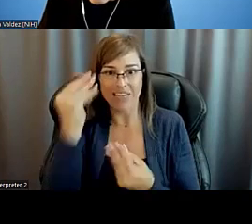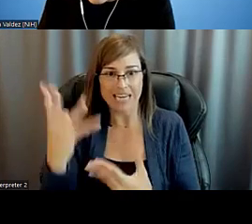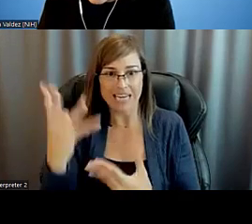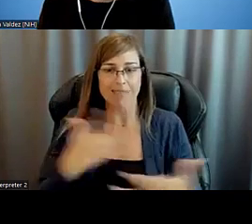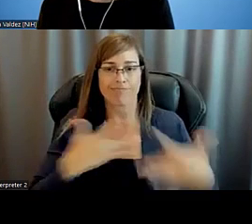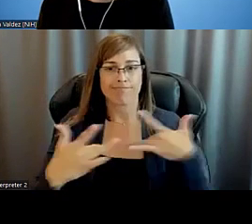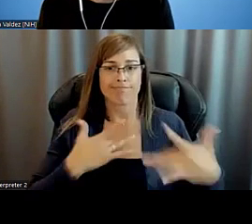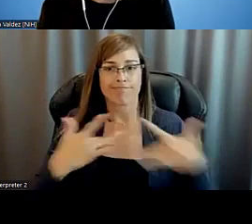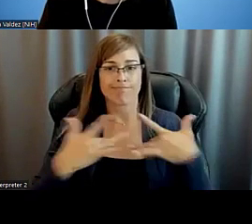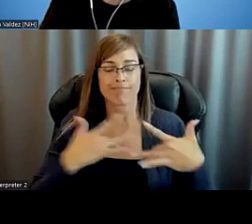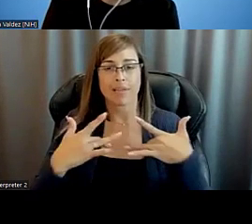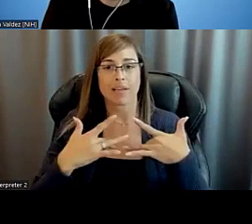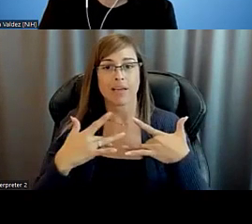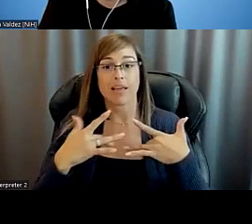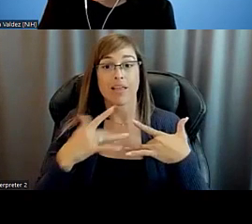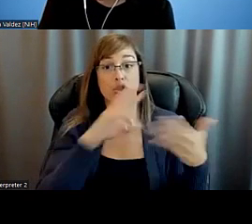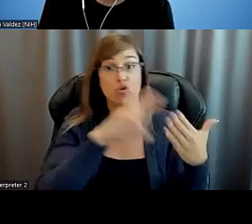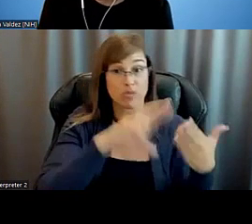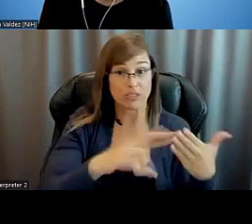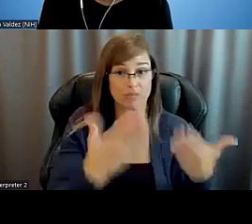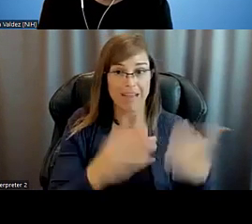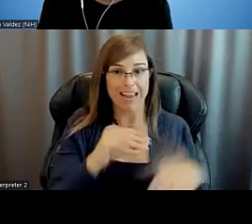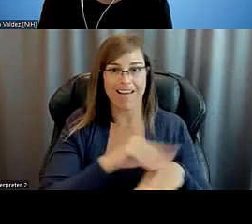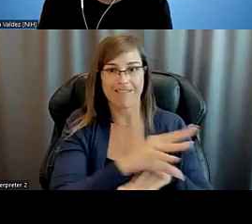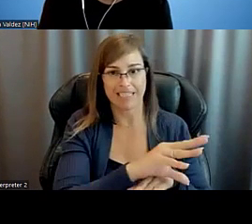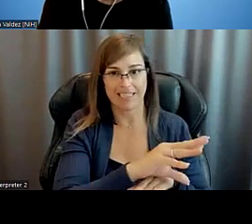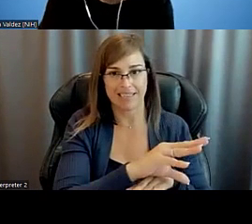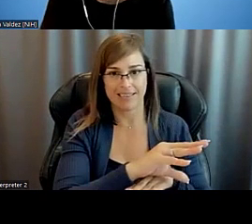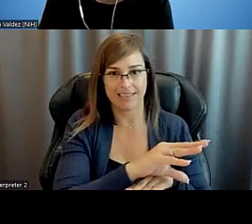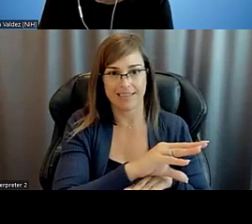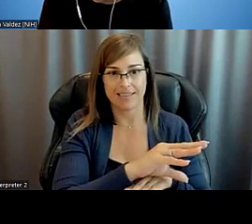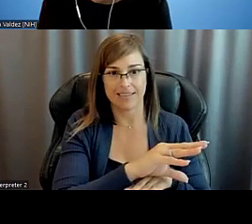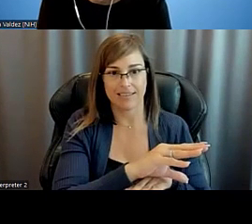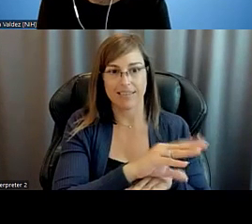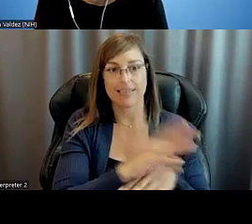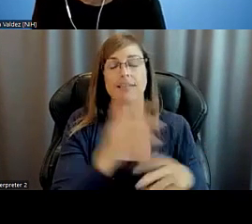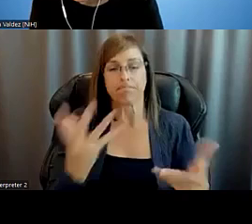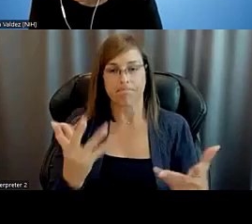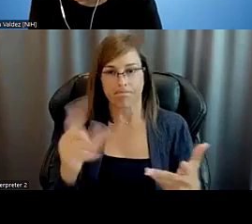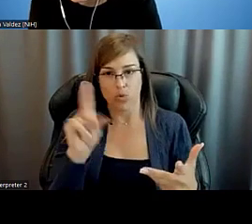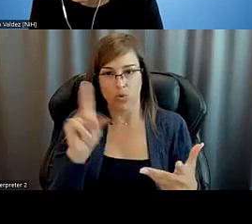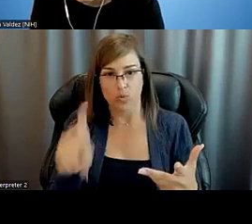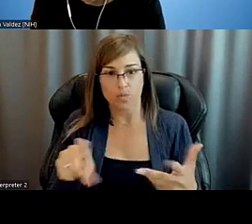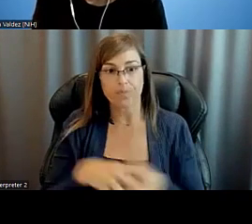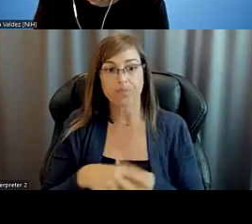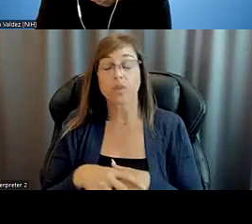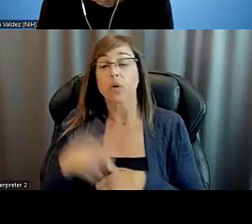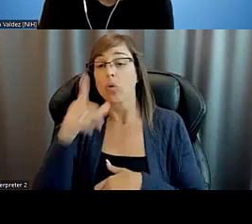that the subsequent research might be affected. Okay. Here's the next question. Who needs to be notified